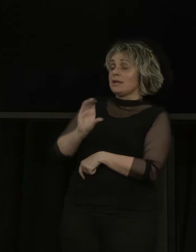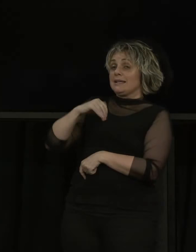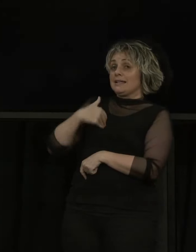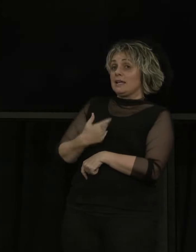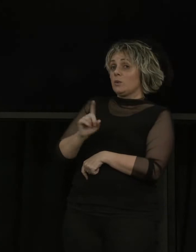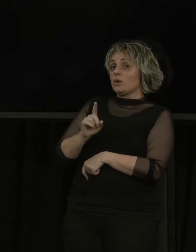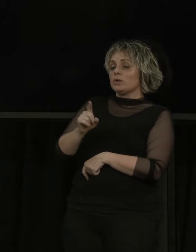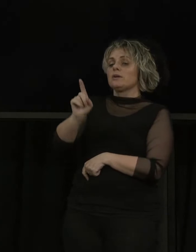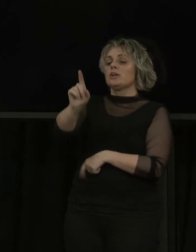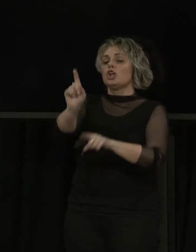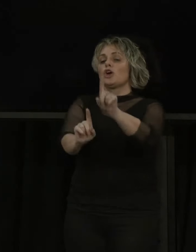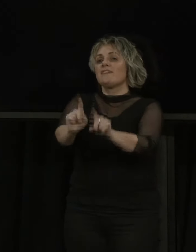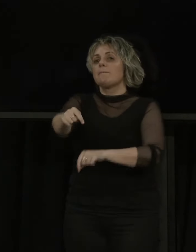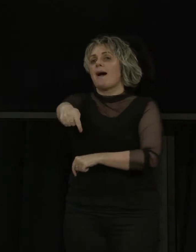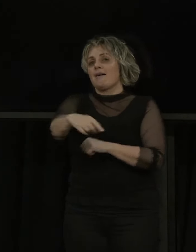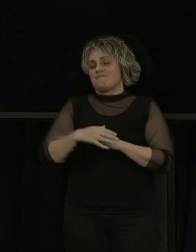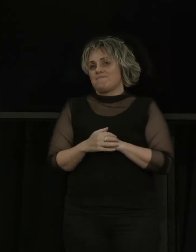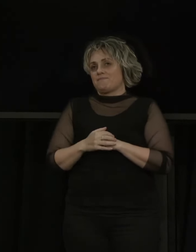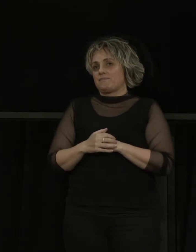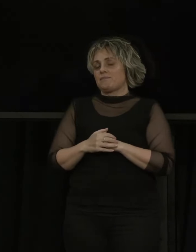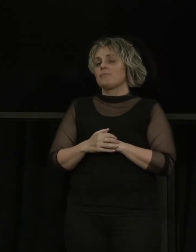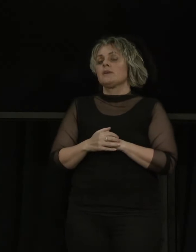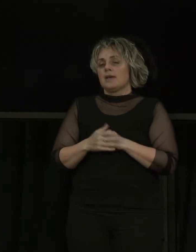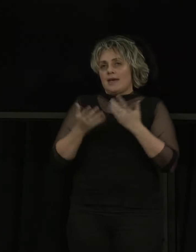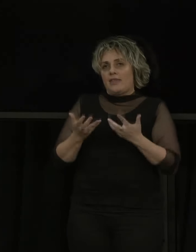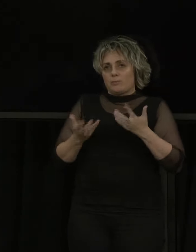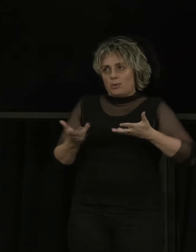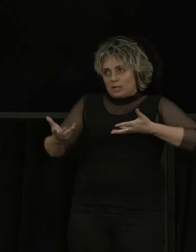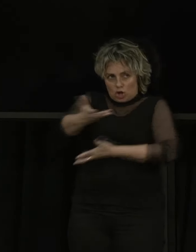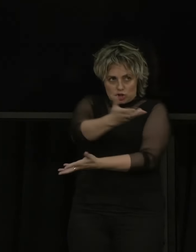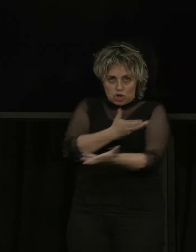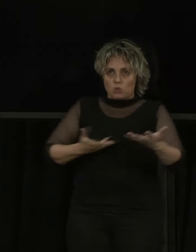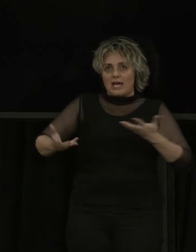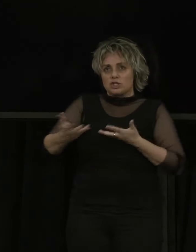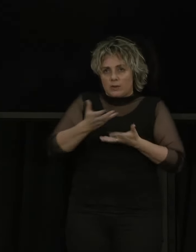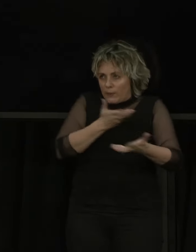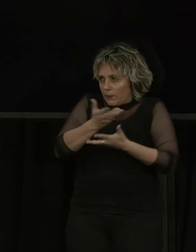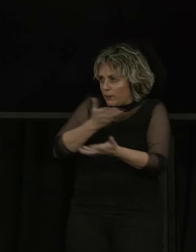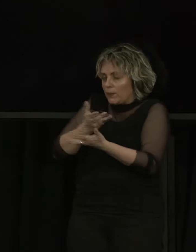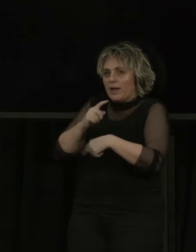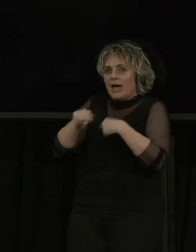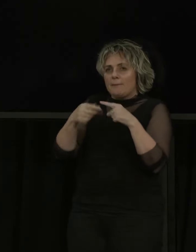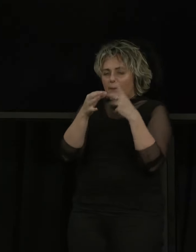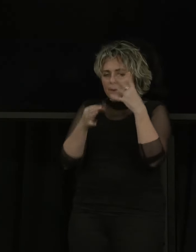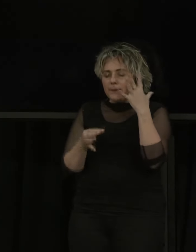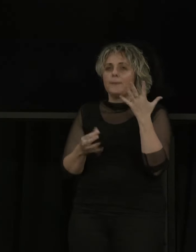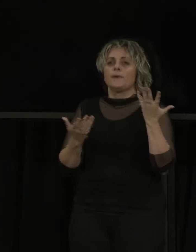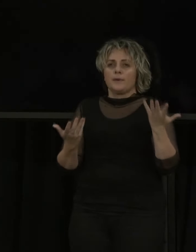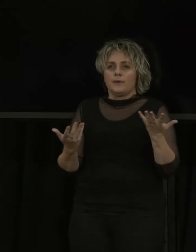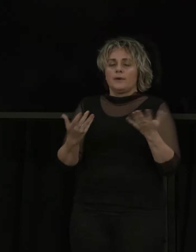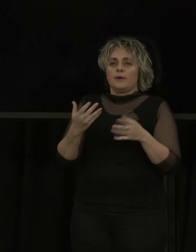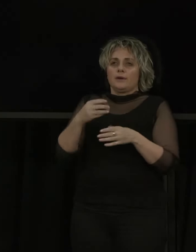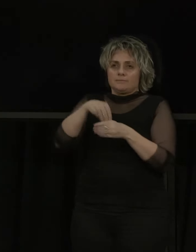advance of it taking effect, so people will have time to prepare. But indicative Lee, when likely to begin using them in Novembe.